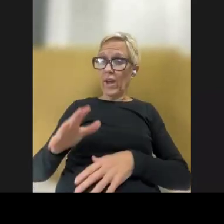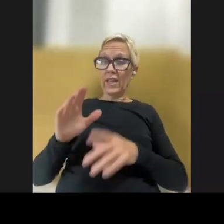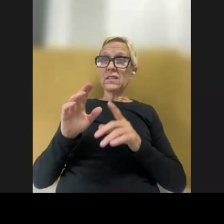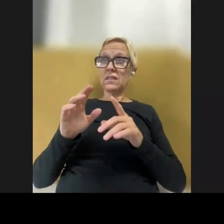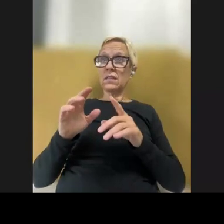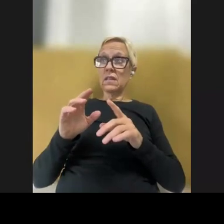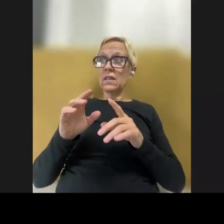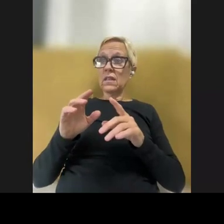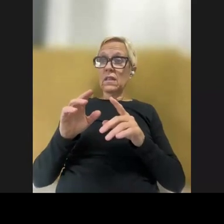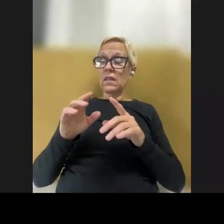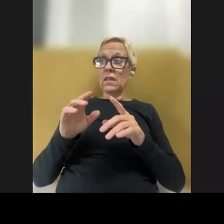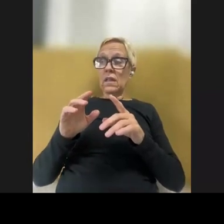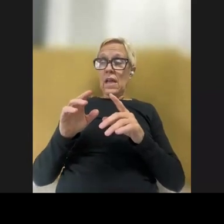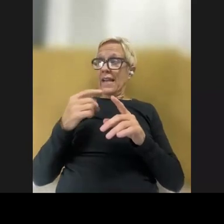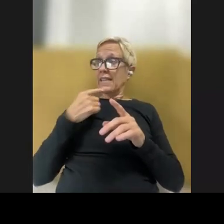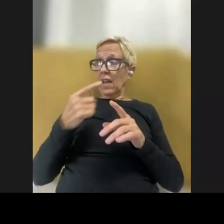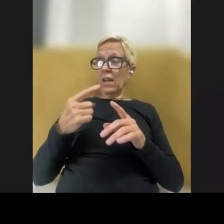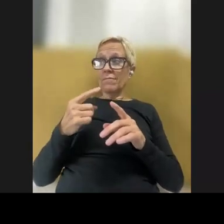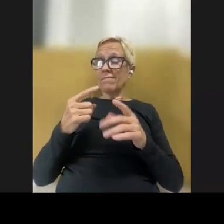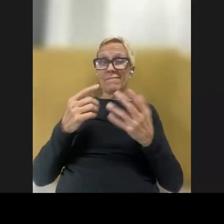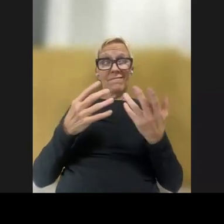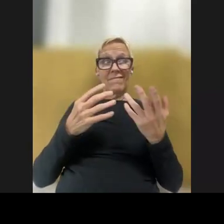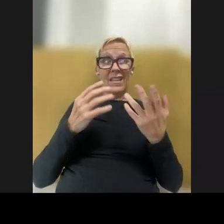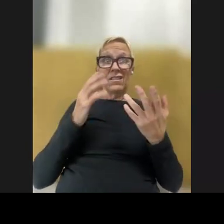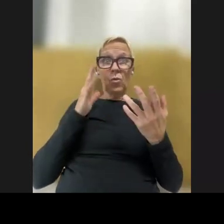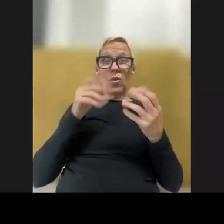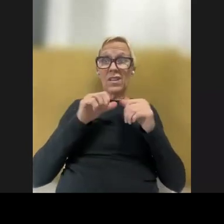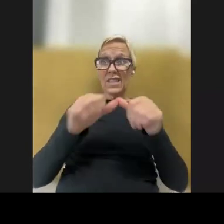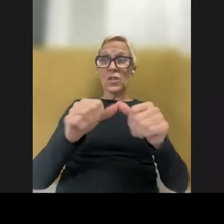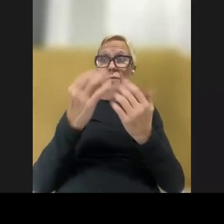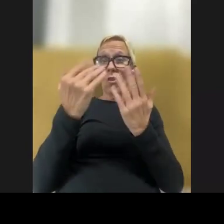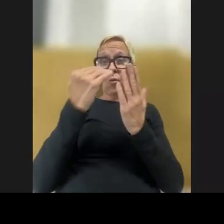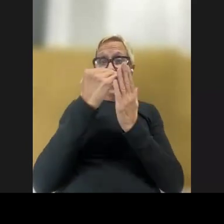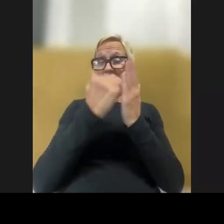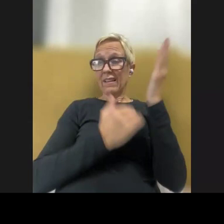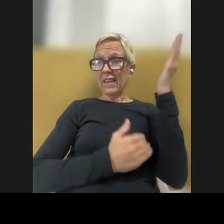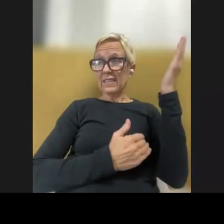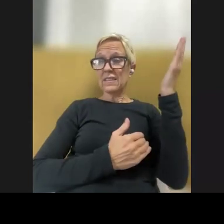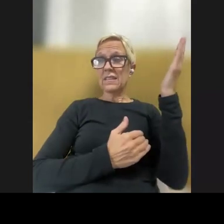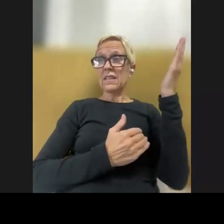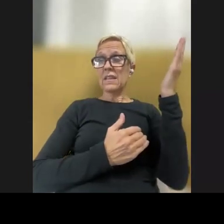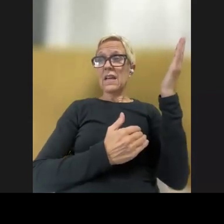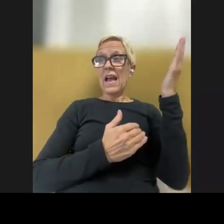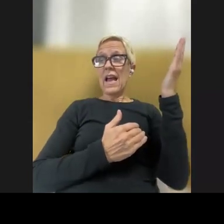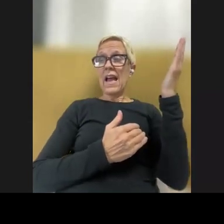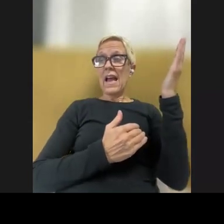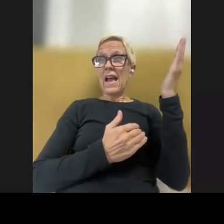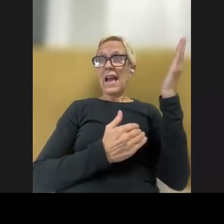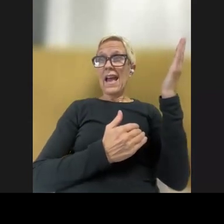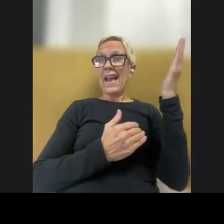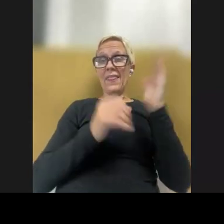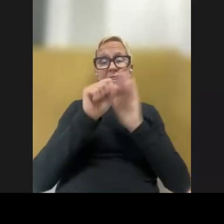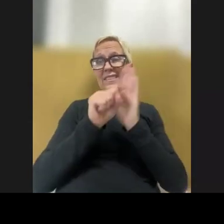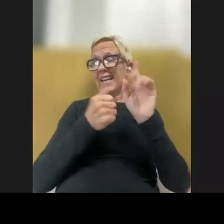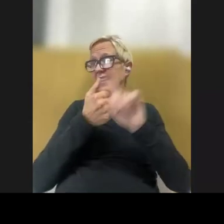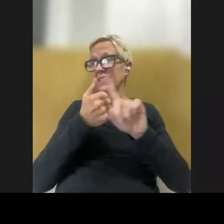I will will play my SKIL employees I don't care where they live in state.